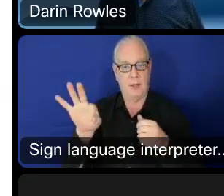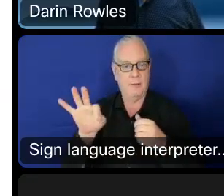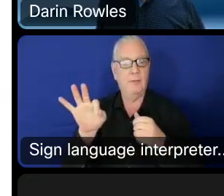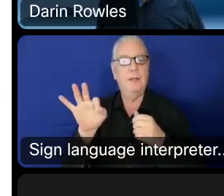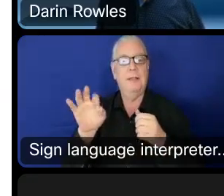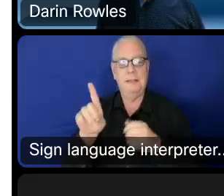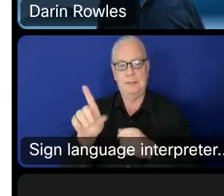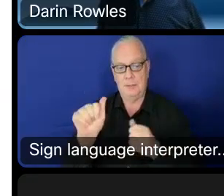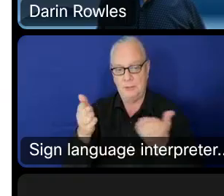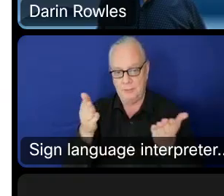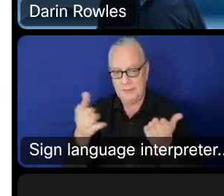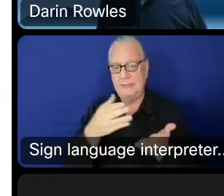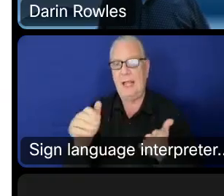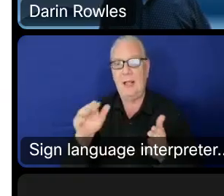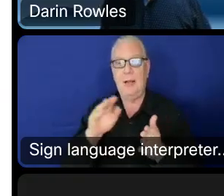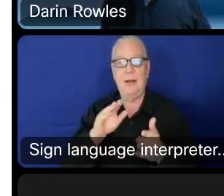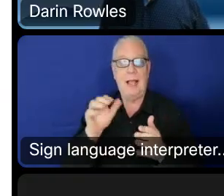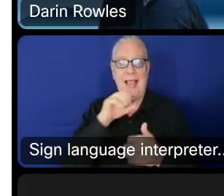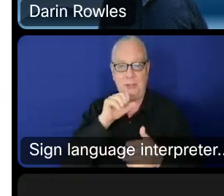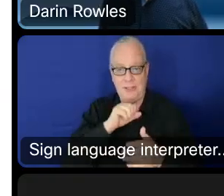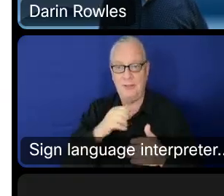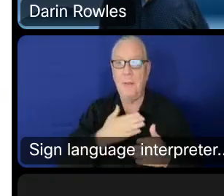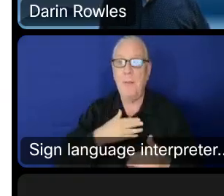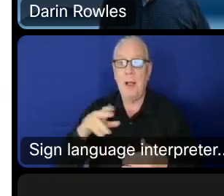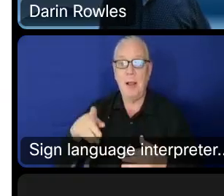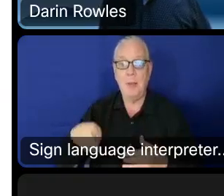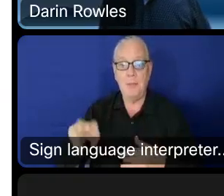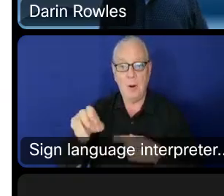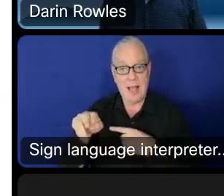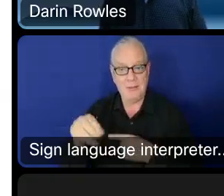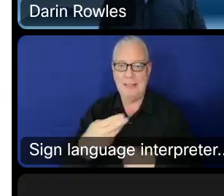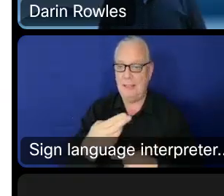Services. I use he/him pronouns. For folks who are not seeing